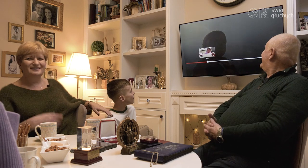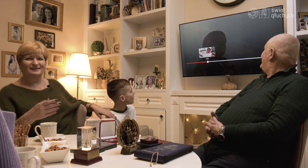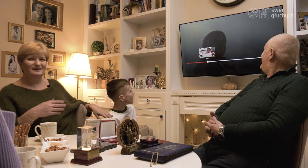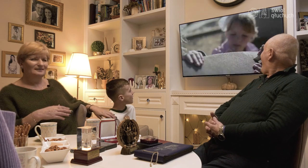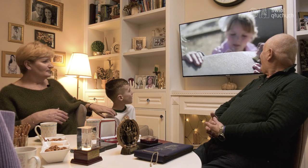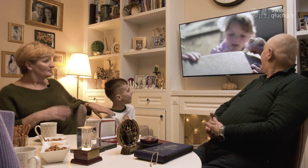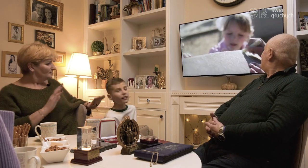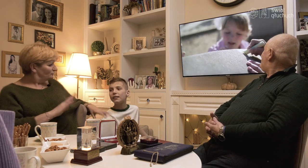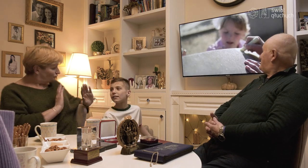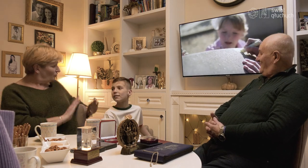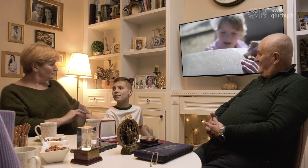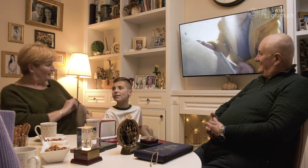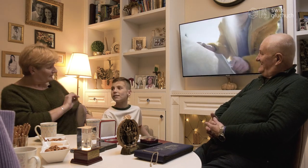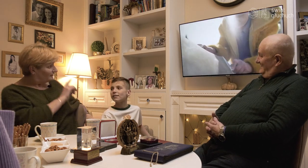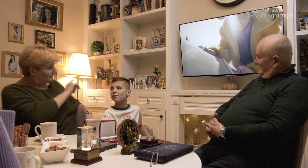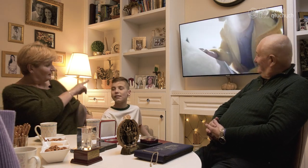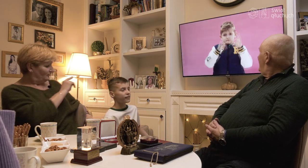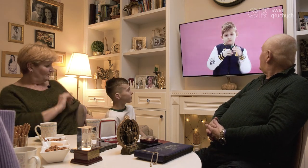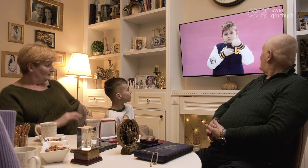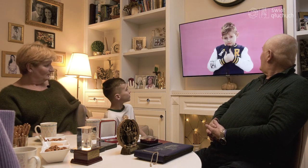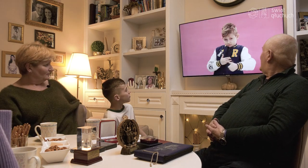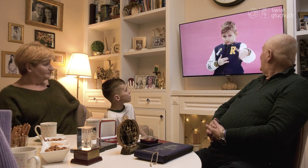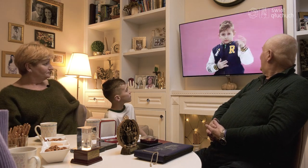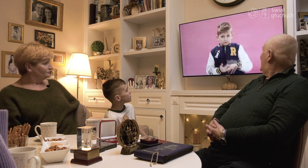[Dorota]: Leave...